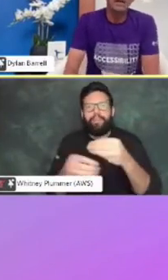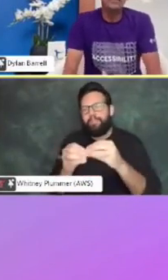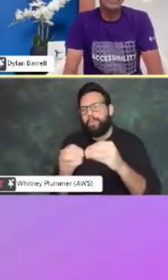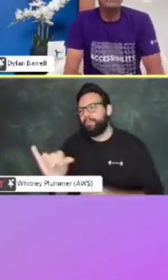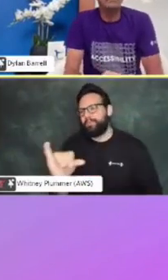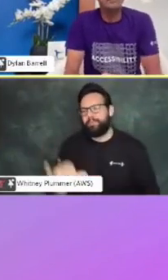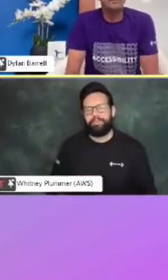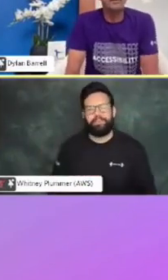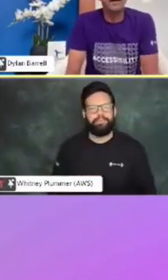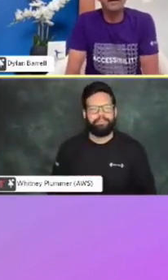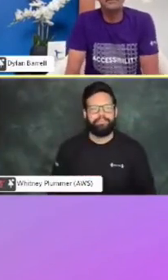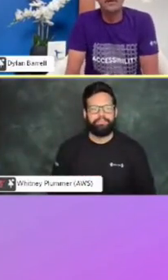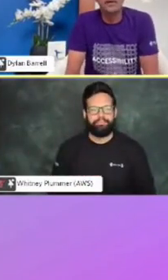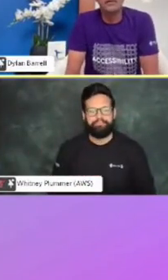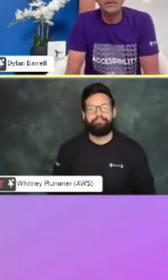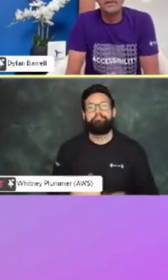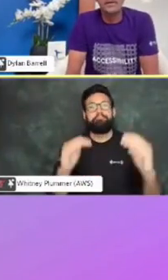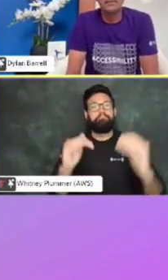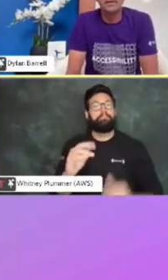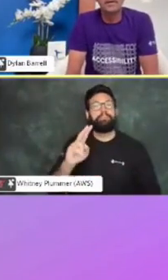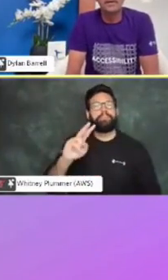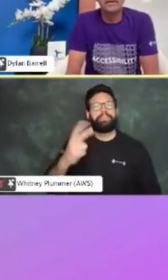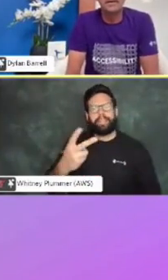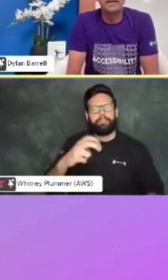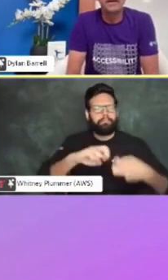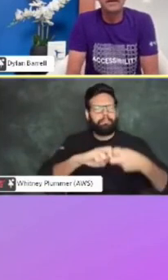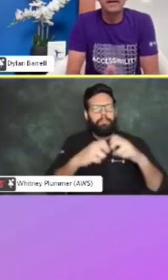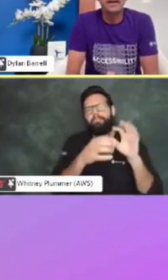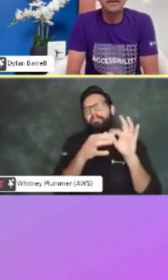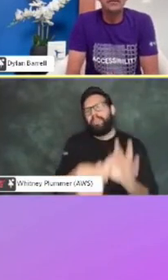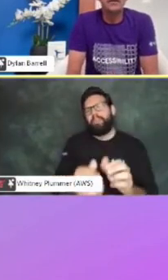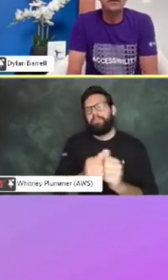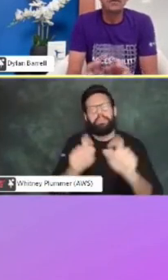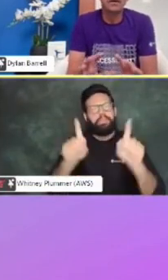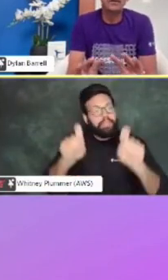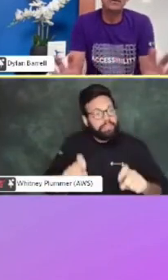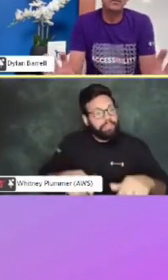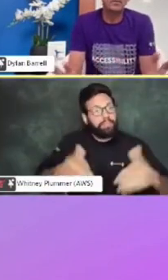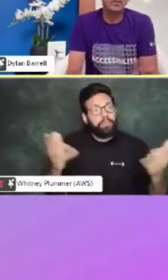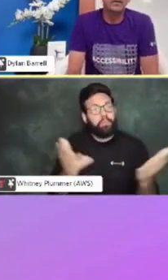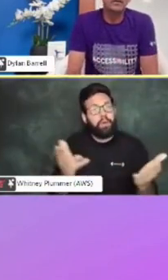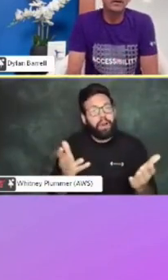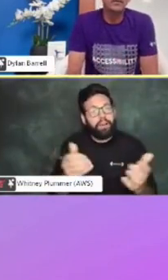The second problem that you have a lot with accessibility testing is what goes with what?